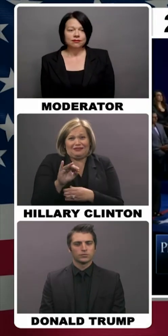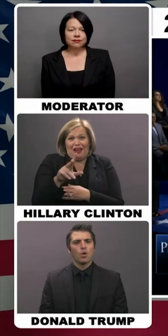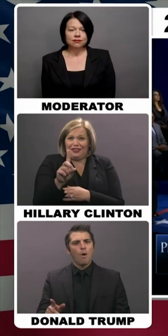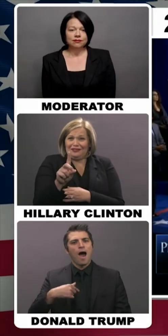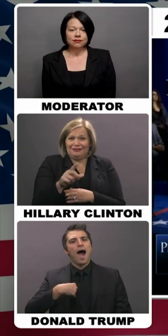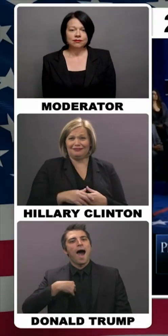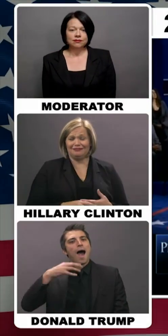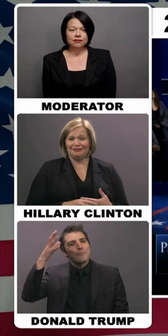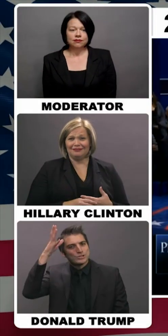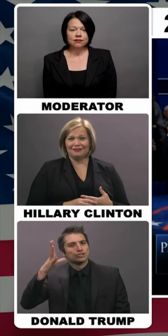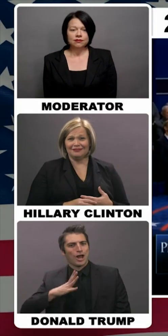Secretary Clinton.